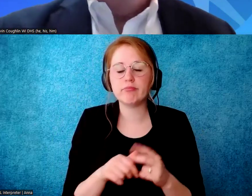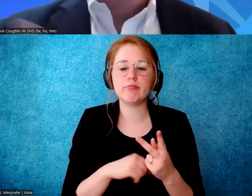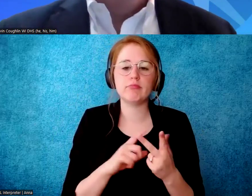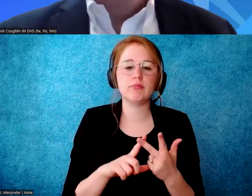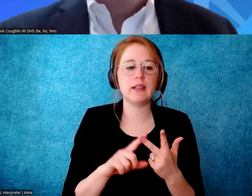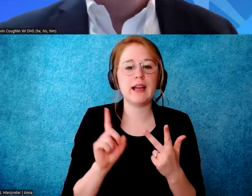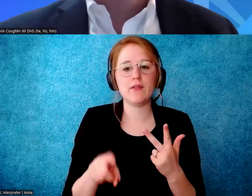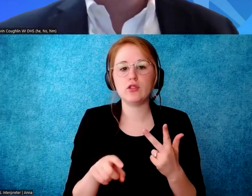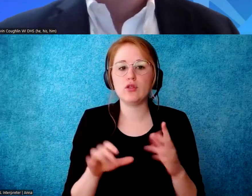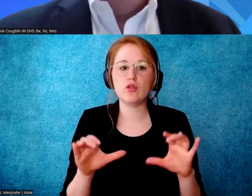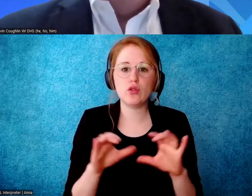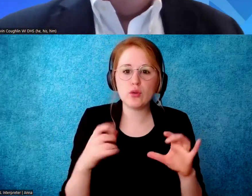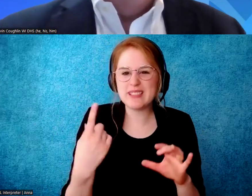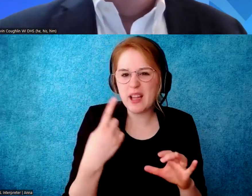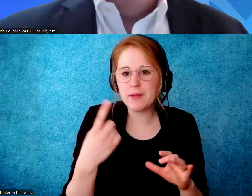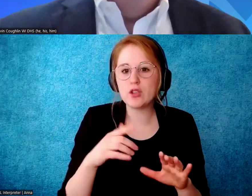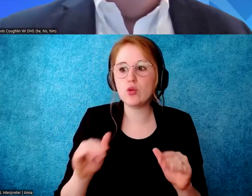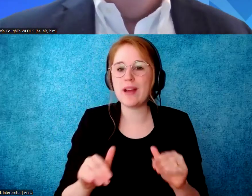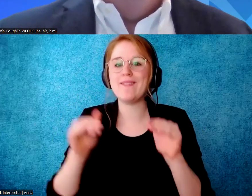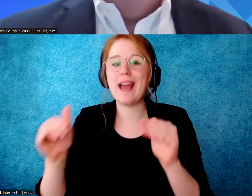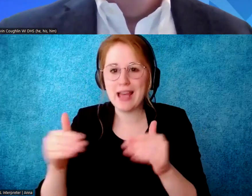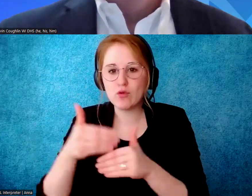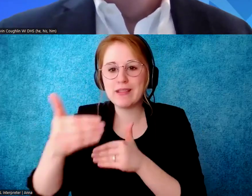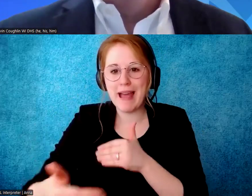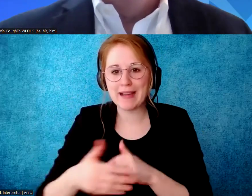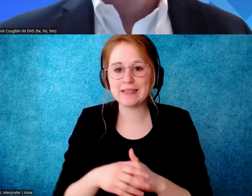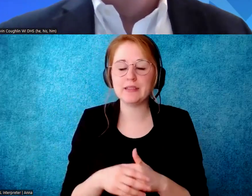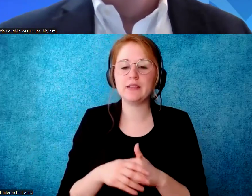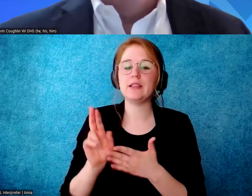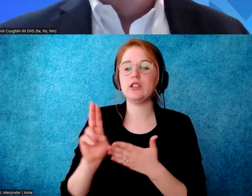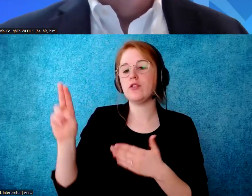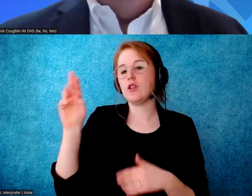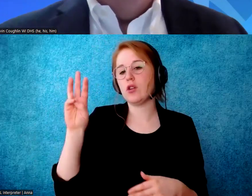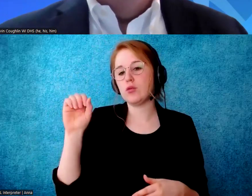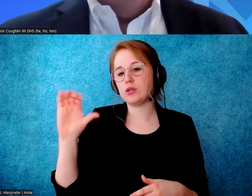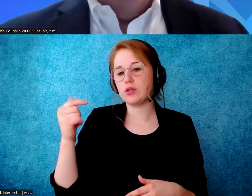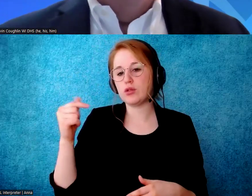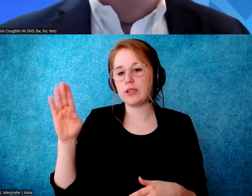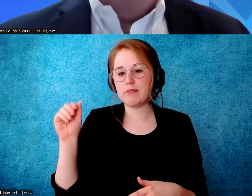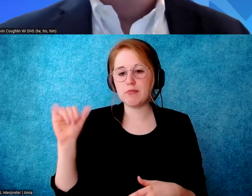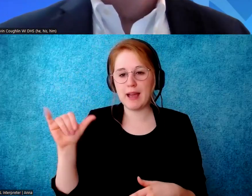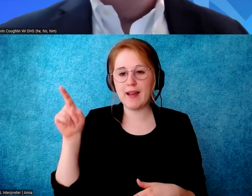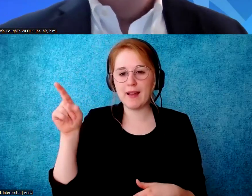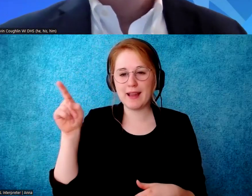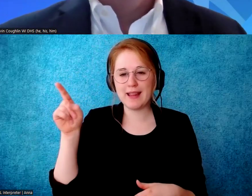of advance to the next area. And then our University of Wisconsin Green Bay kind of watches that.